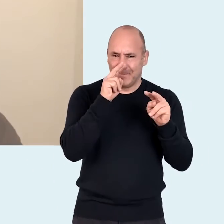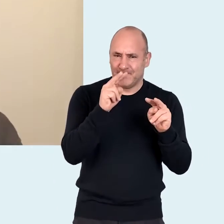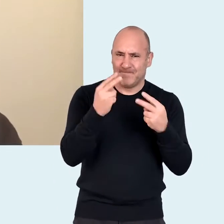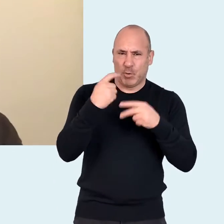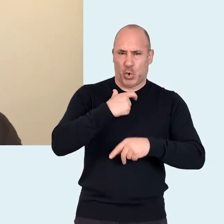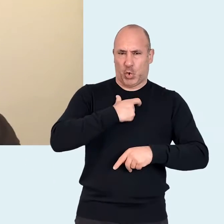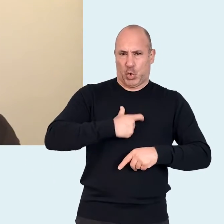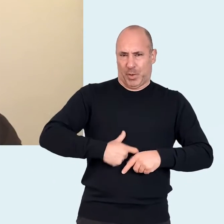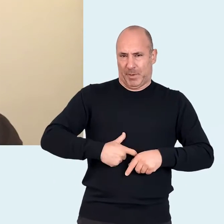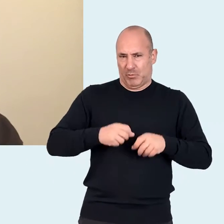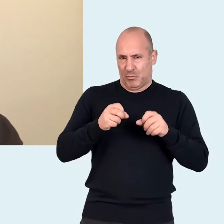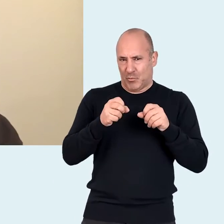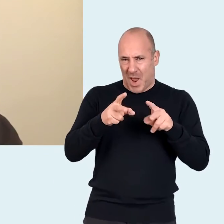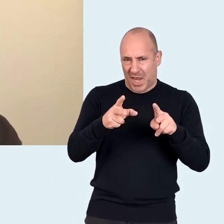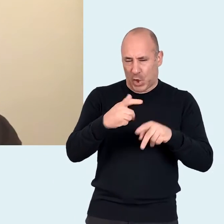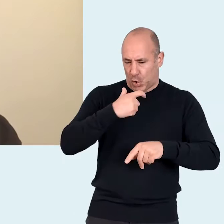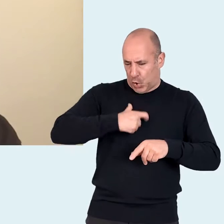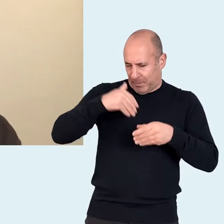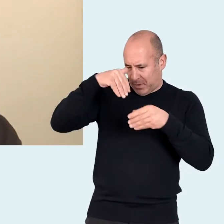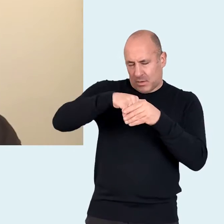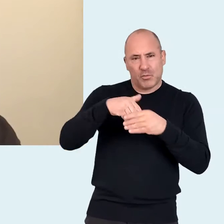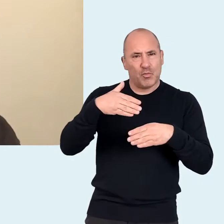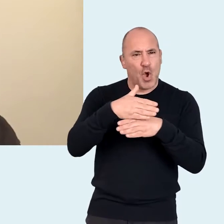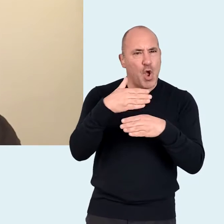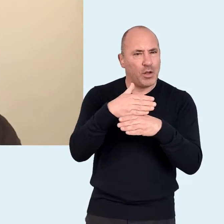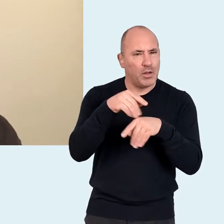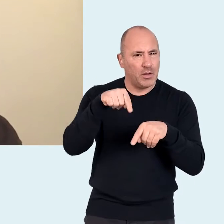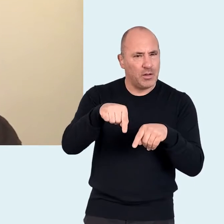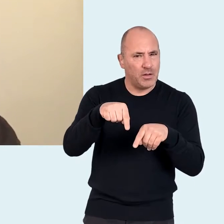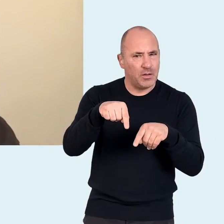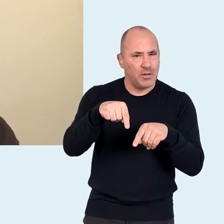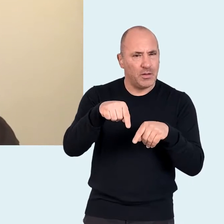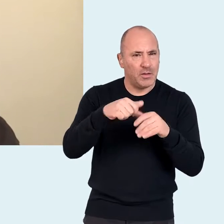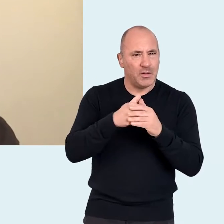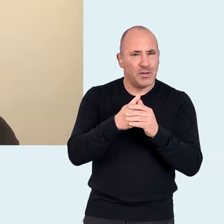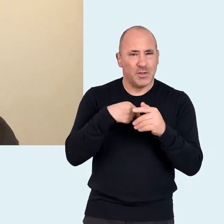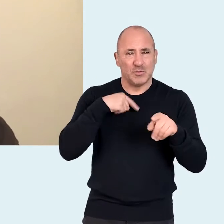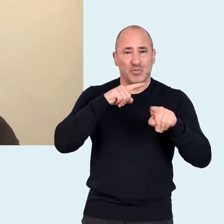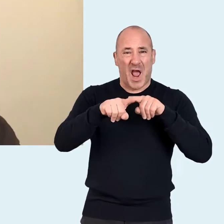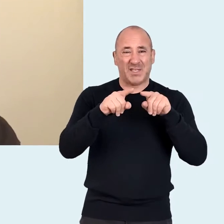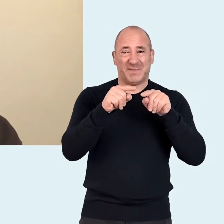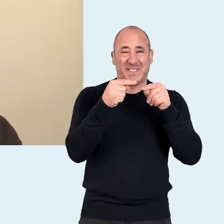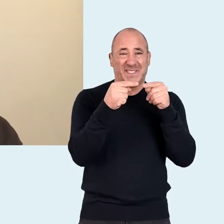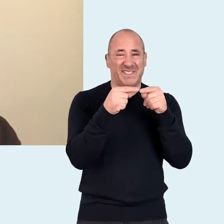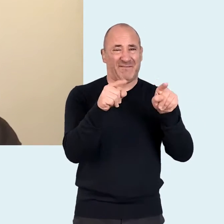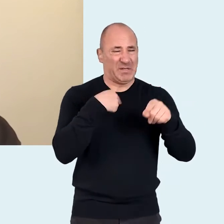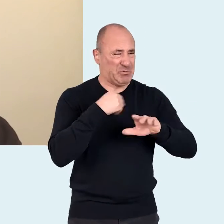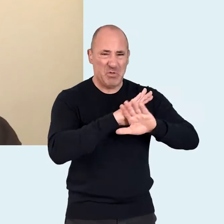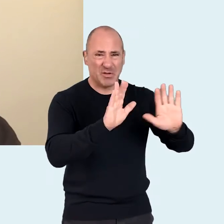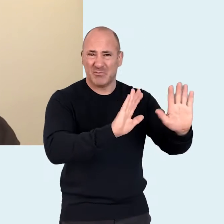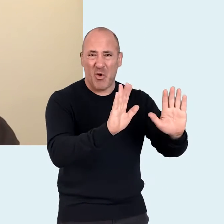Is to really reflect a human approach, a humanness in our work. We're not trying to be anything